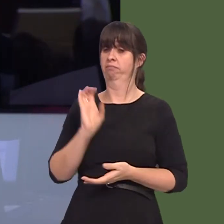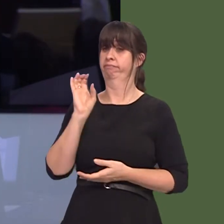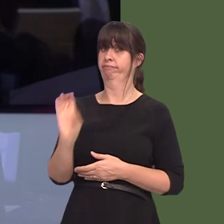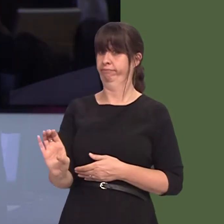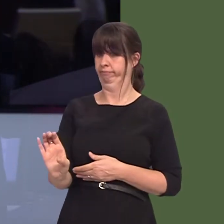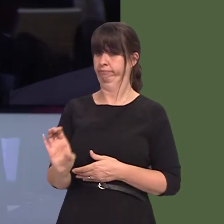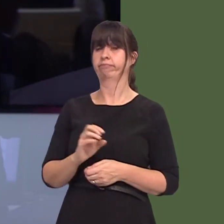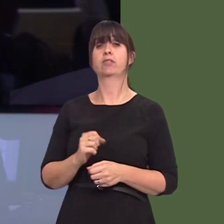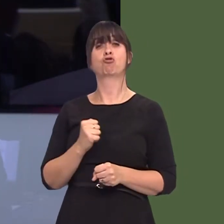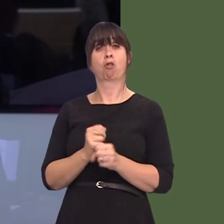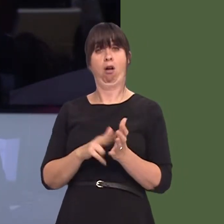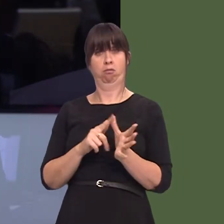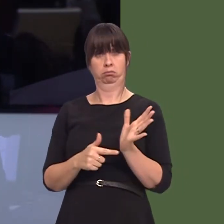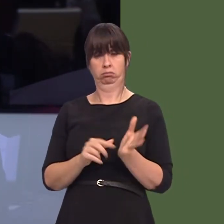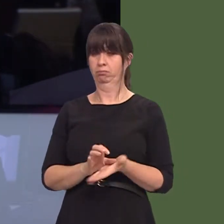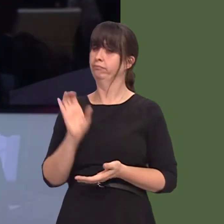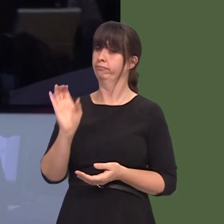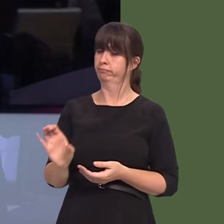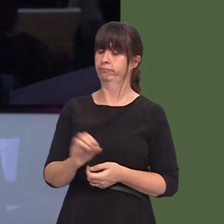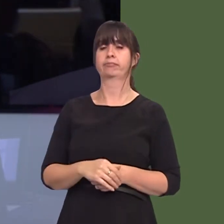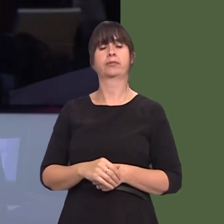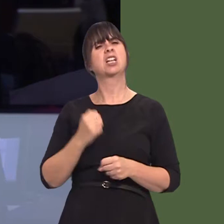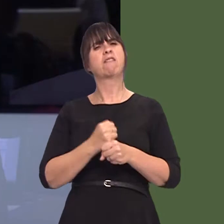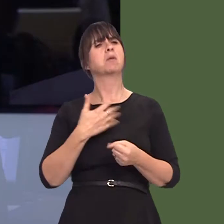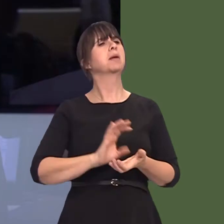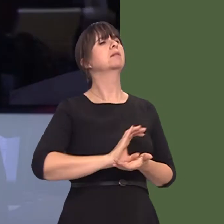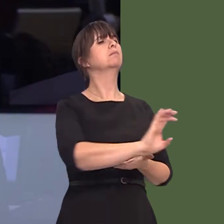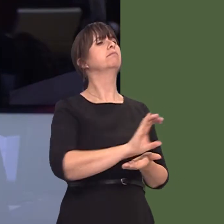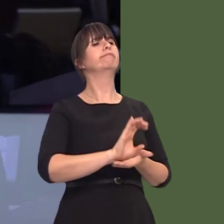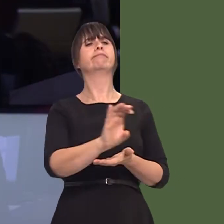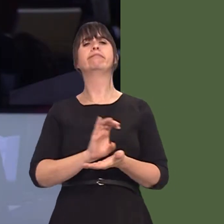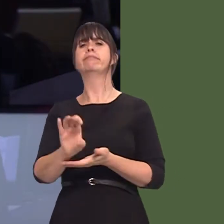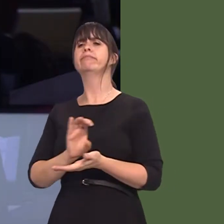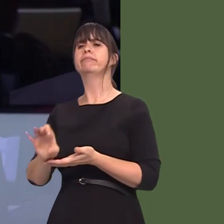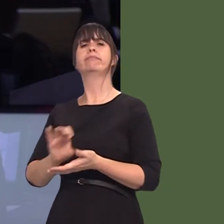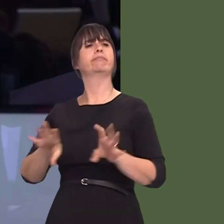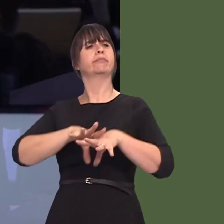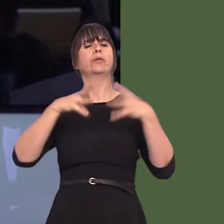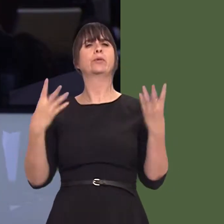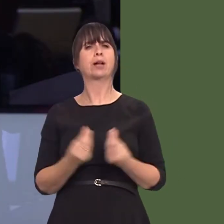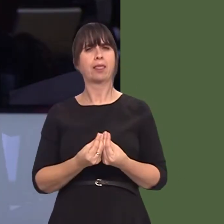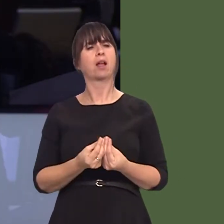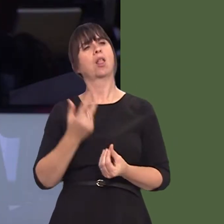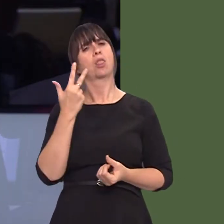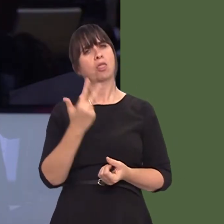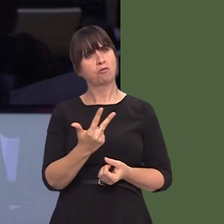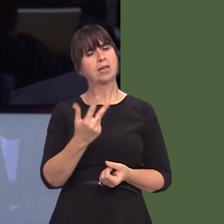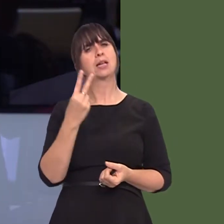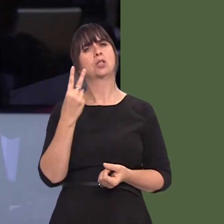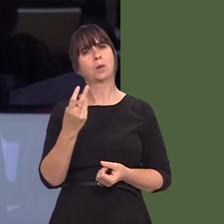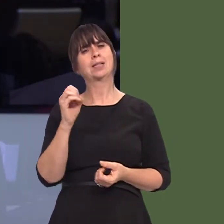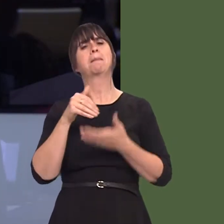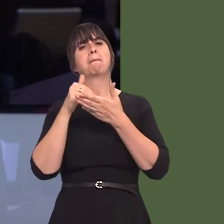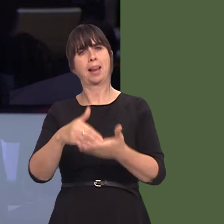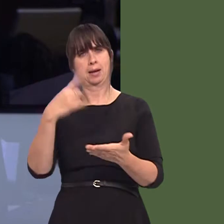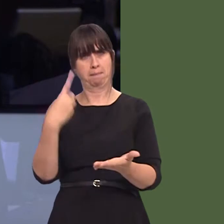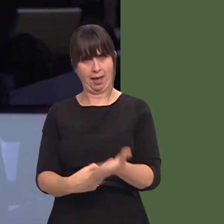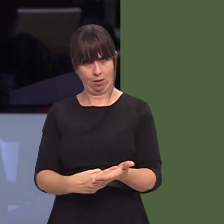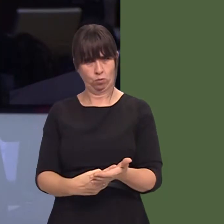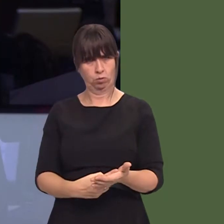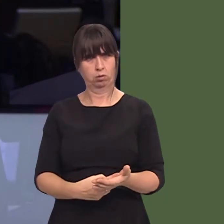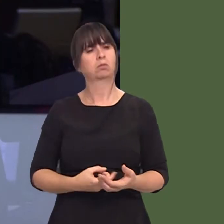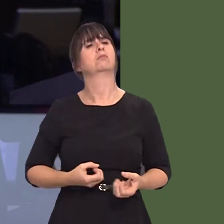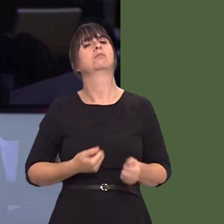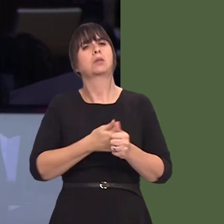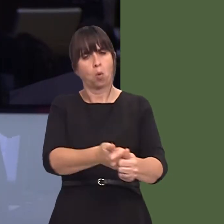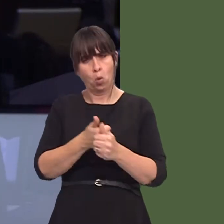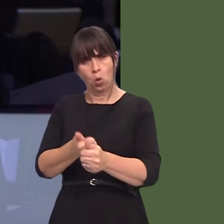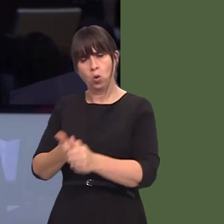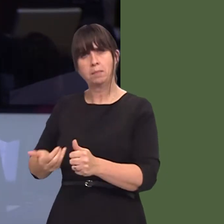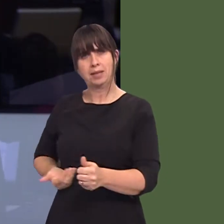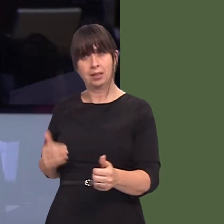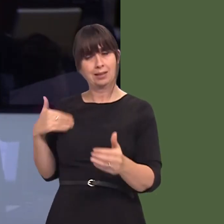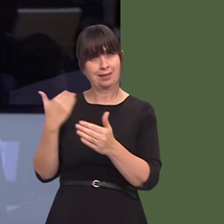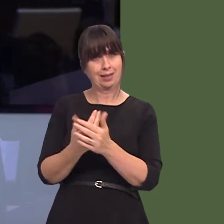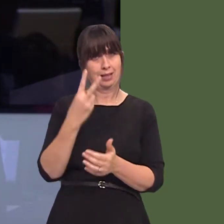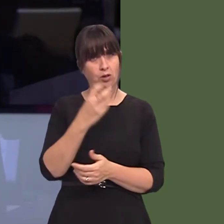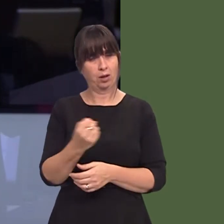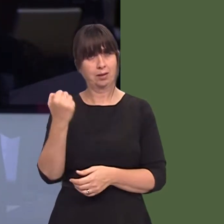Since then, it has emerged that of the £320 million spent on business support since 2010,